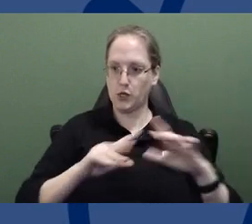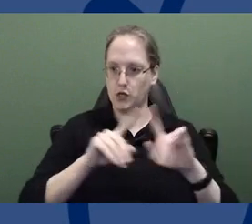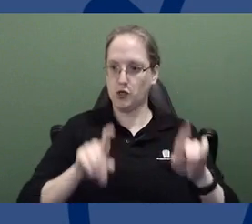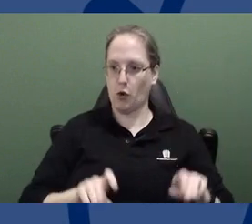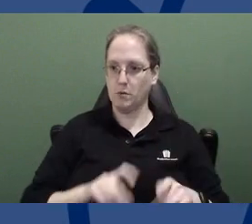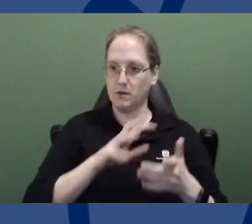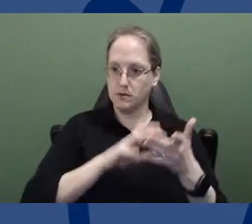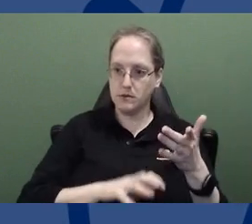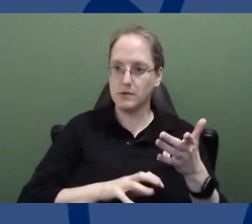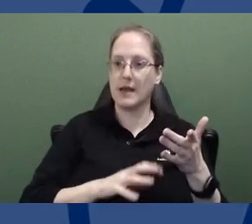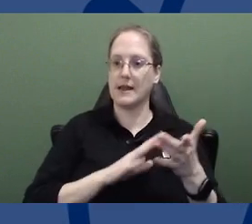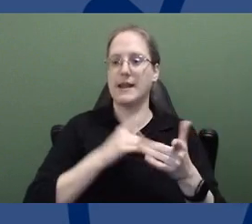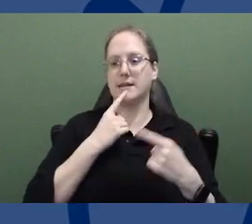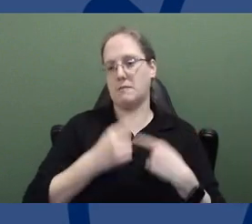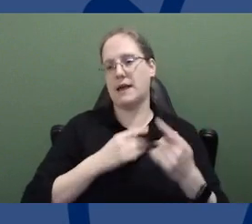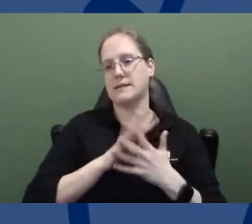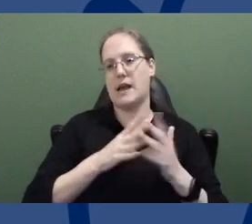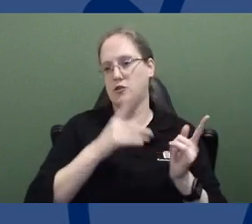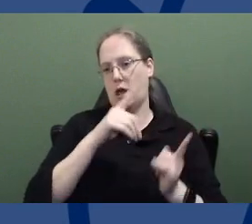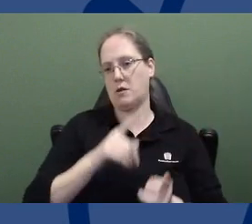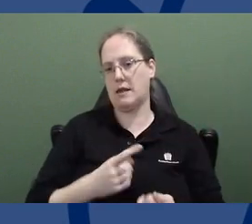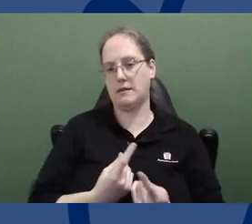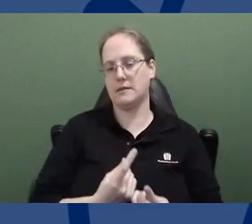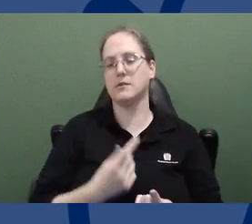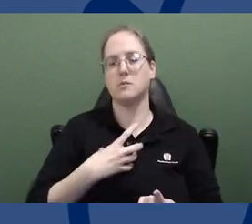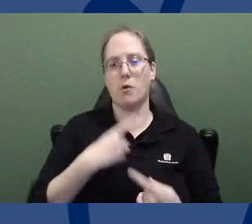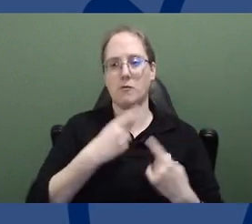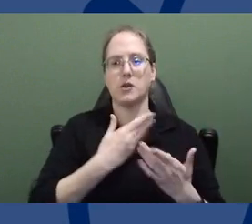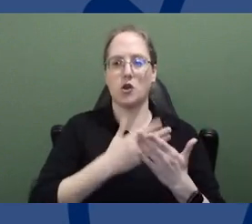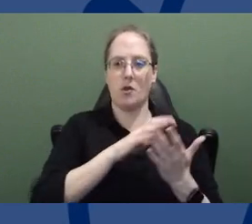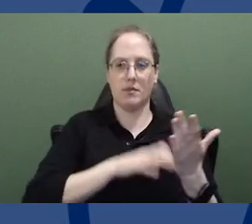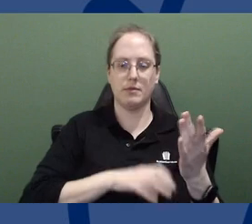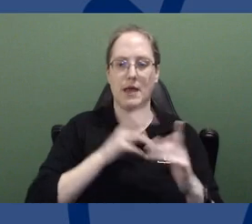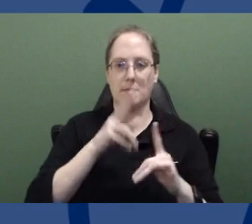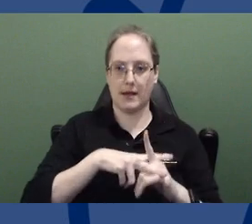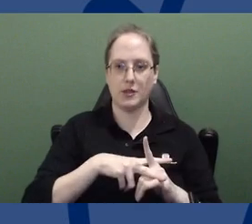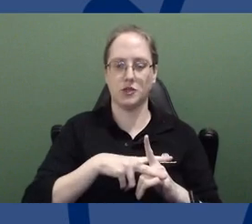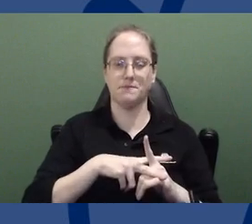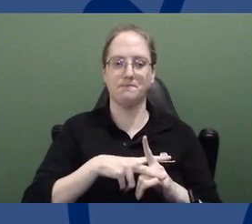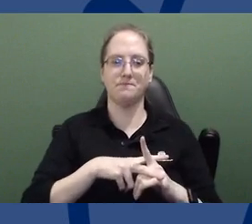the calculation. So there's some further information there provided at the application form point.